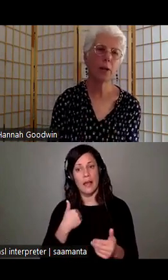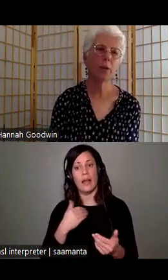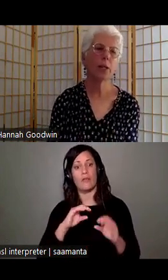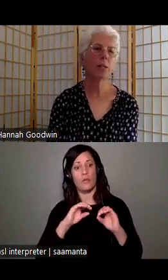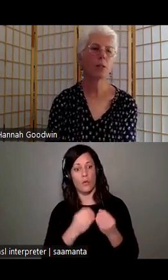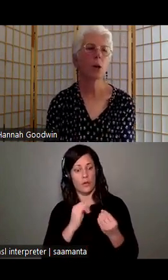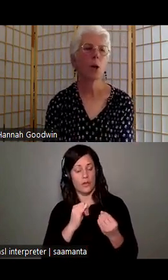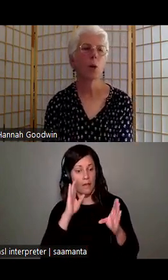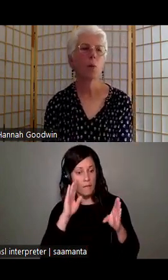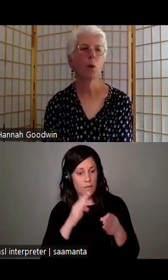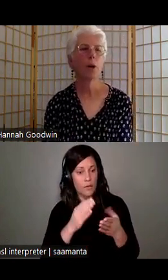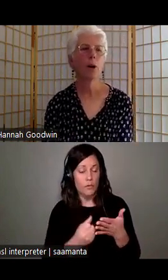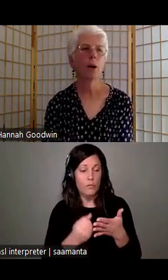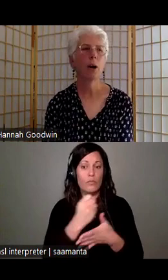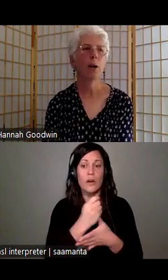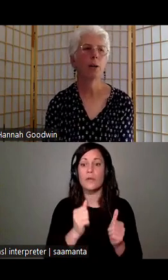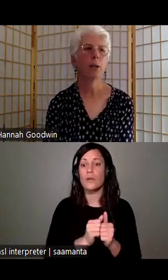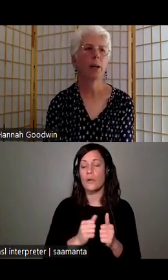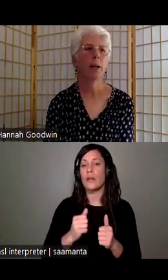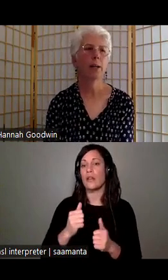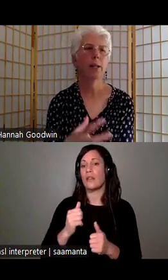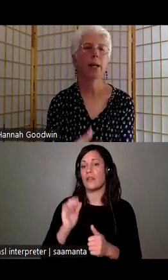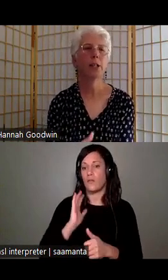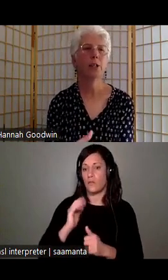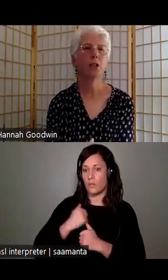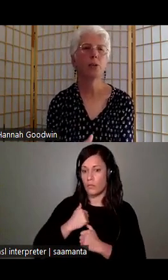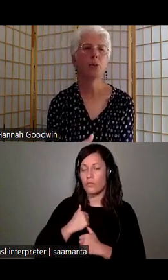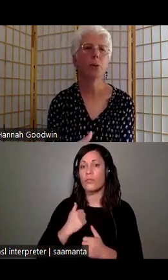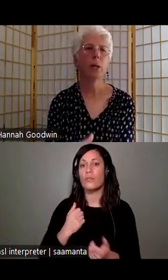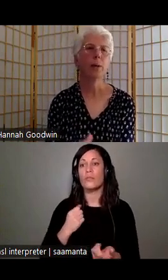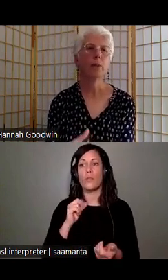with veterans or are connected to various sections